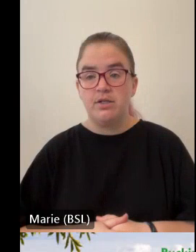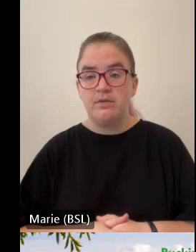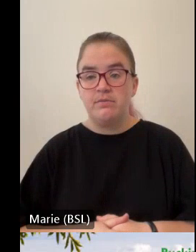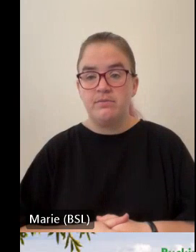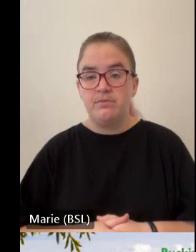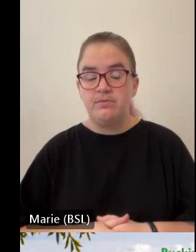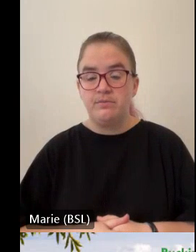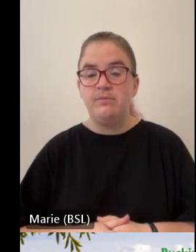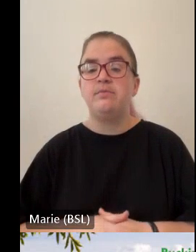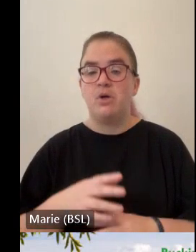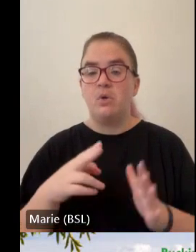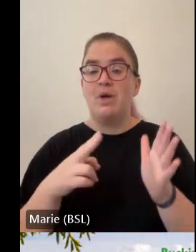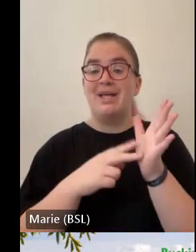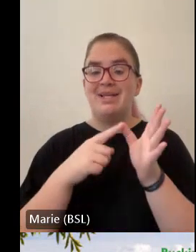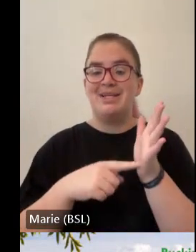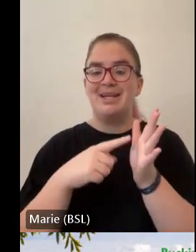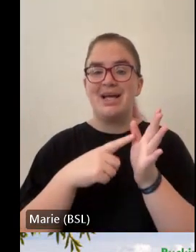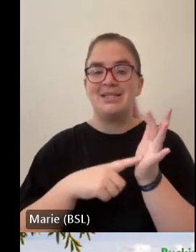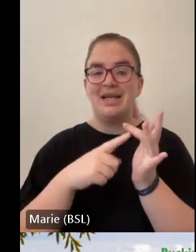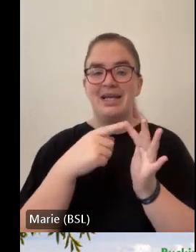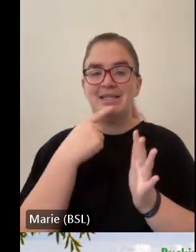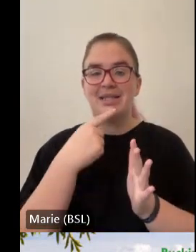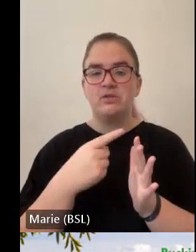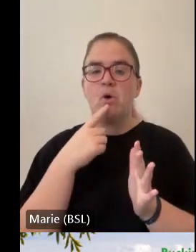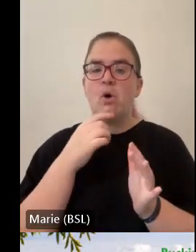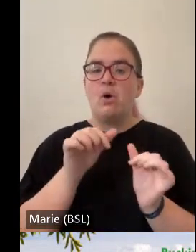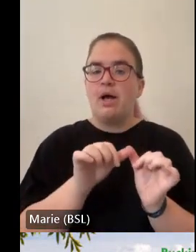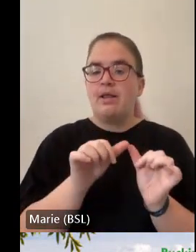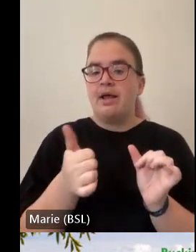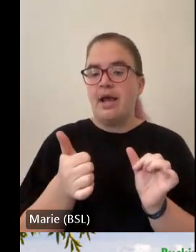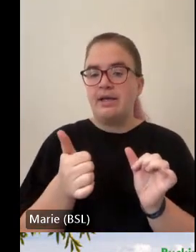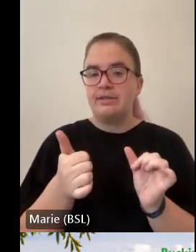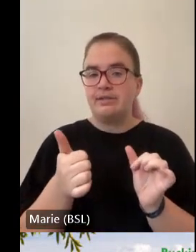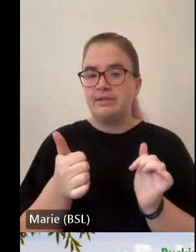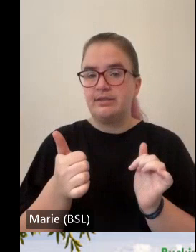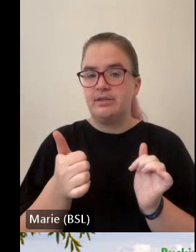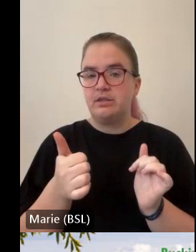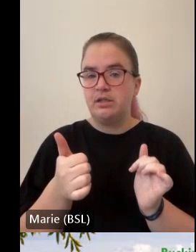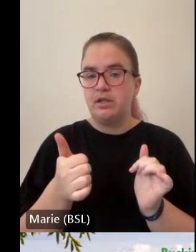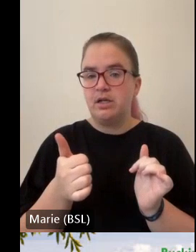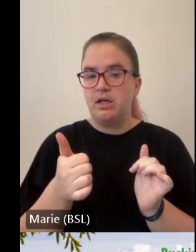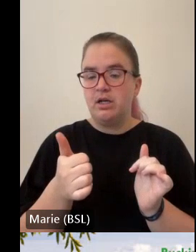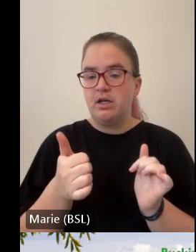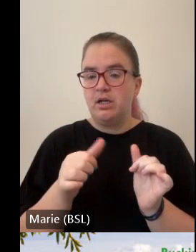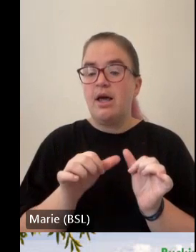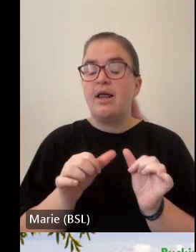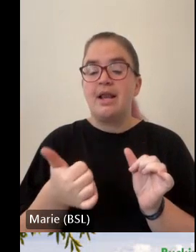I was just gonna say our our our next COM champion training session or webinar is next Thursday I believe.